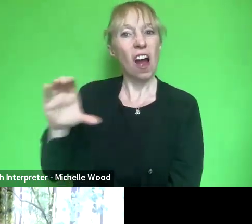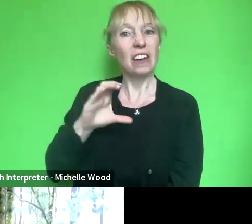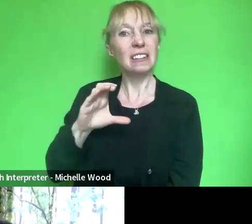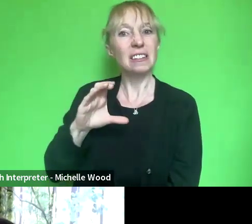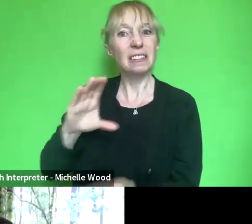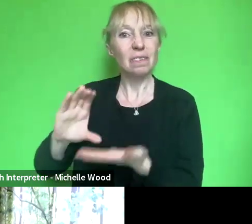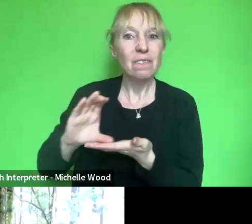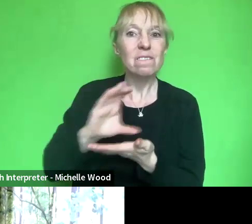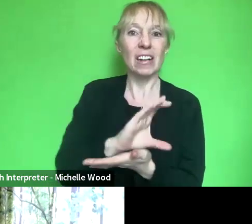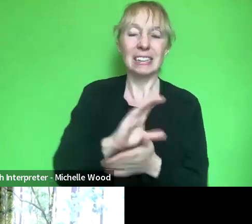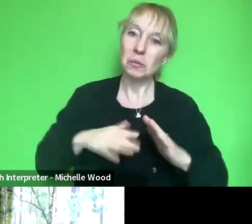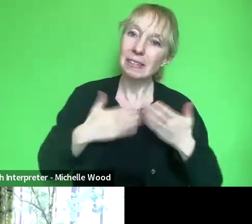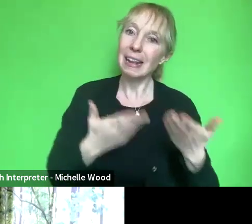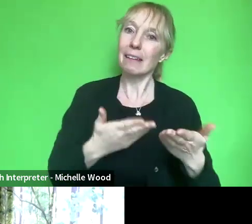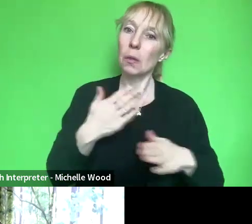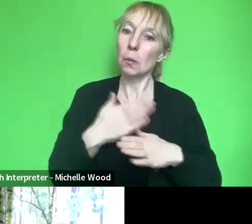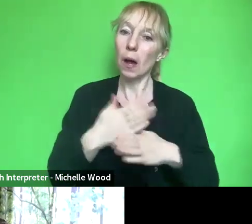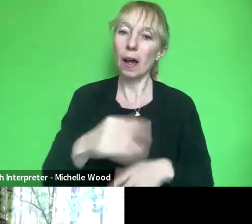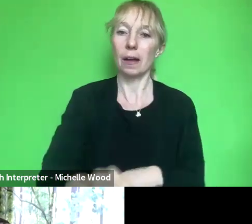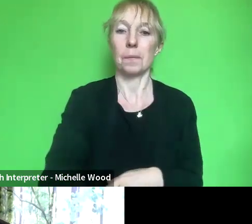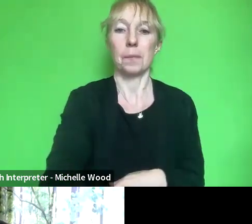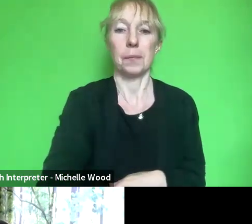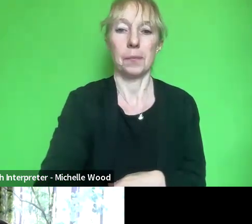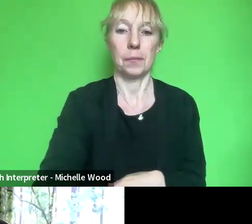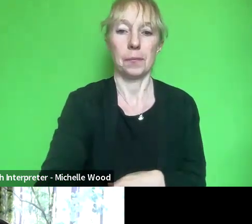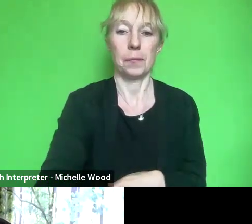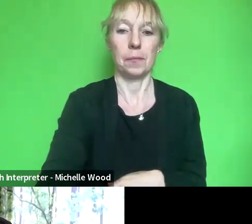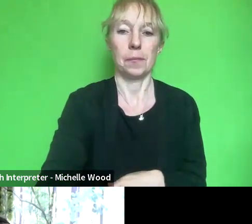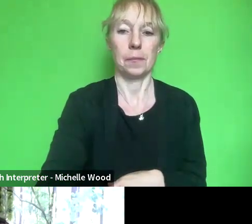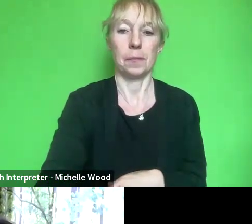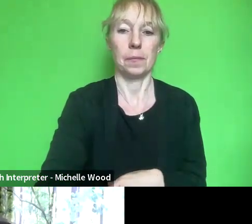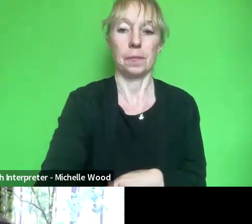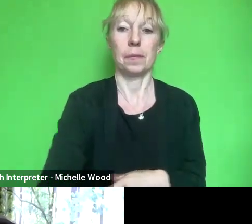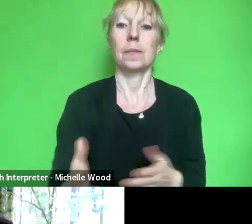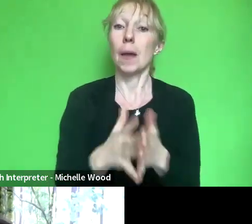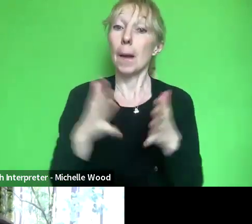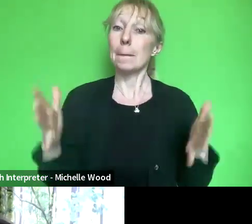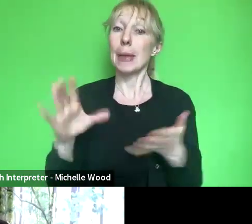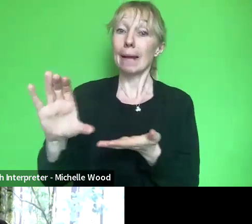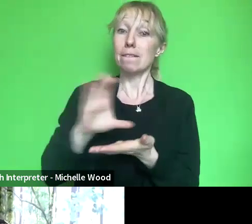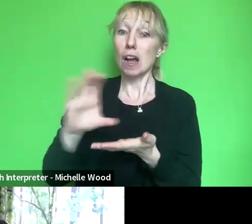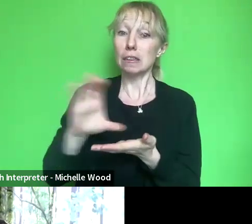But it is worth knowing that big funders, so National Lottery, SB Fairbairn,